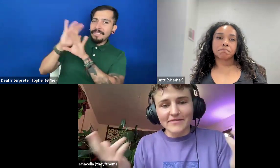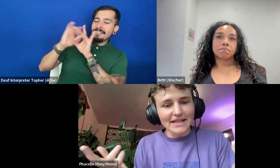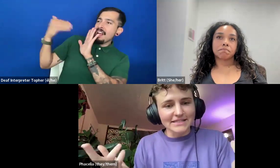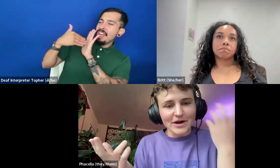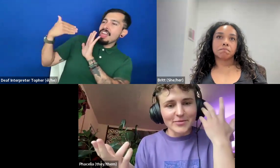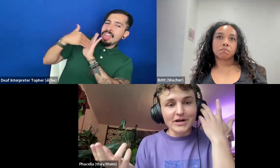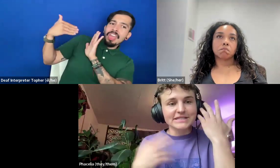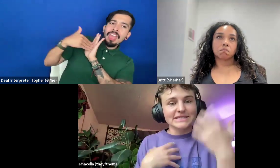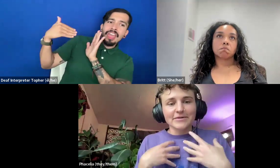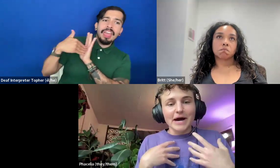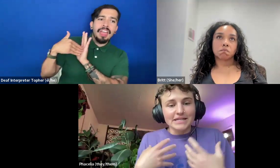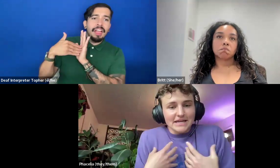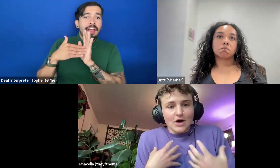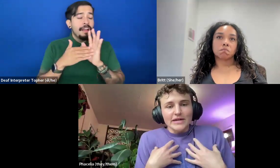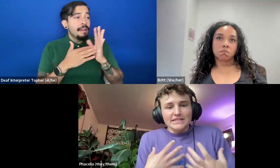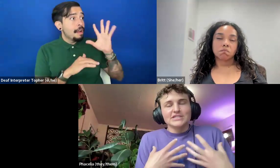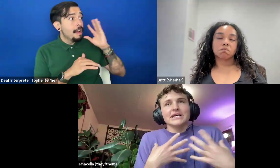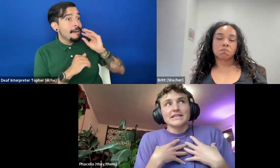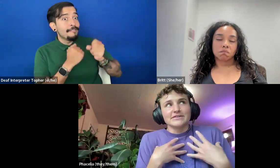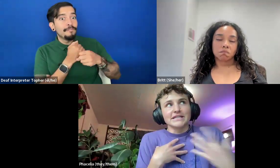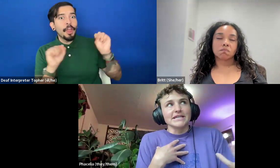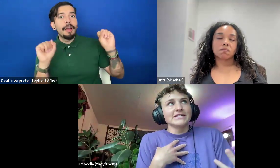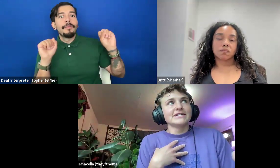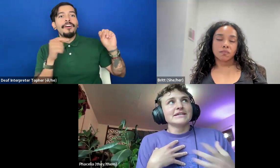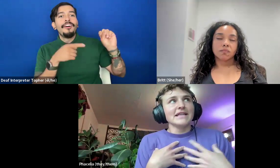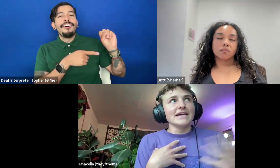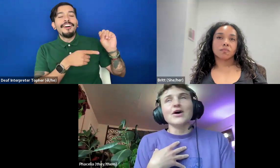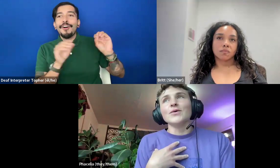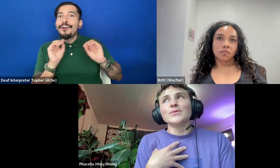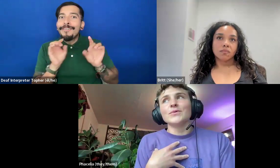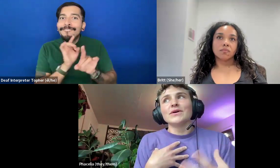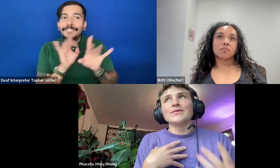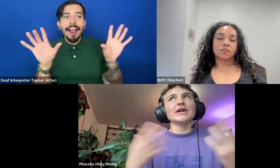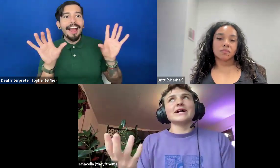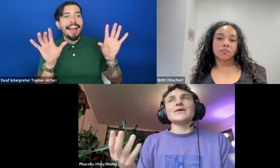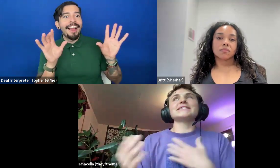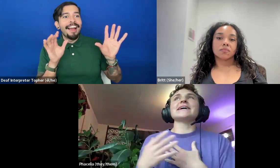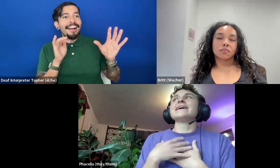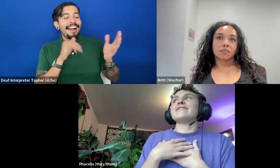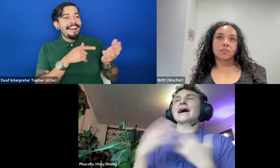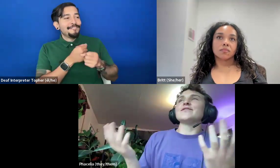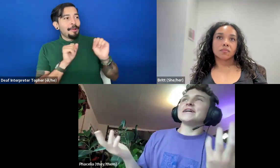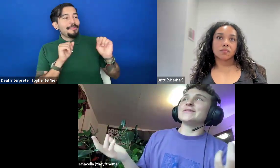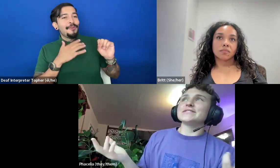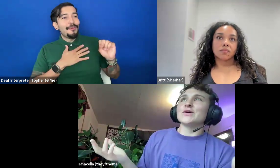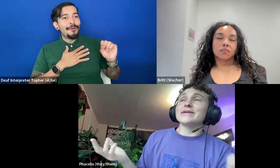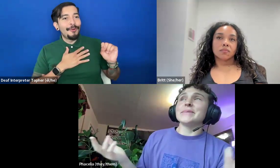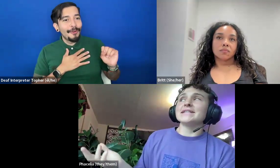that violence around no more 'cause it's in their bodies. They know where, it's like just like literally they know where to go. It's like if I have no idea what's going on